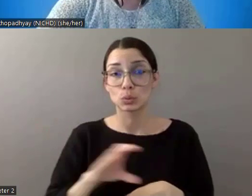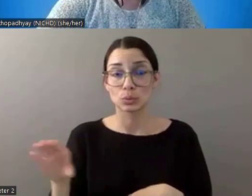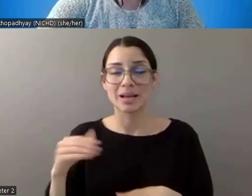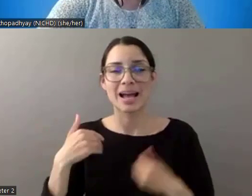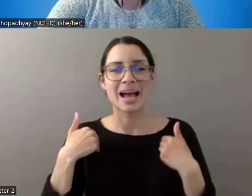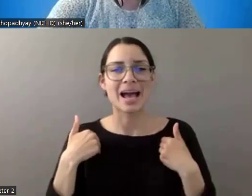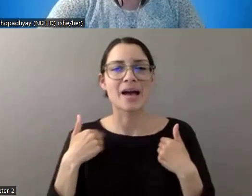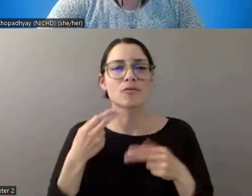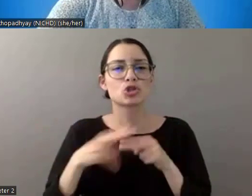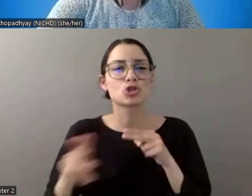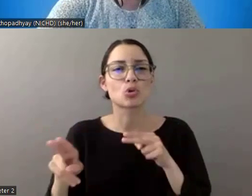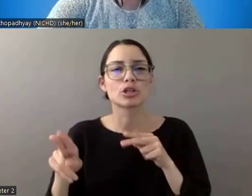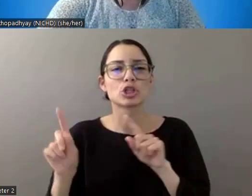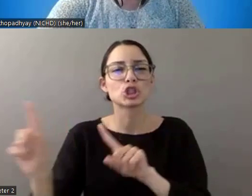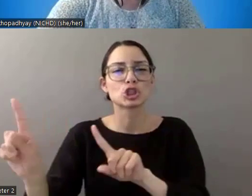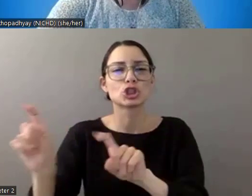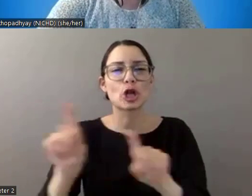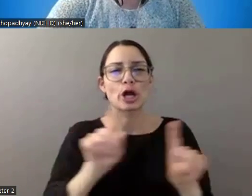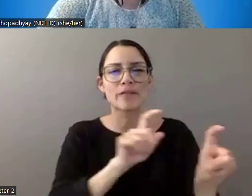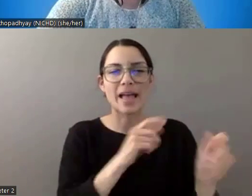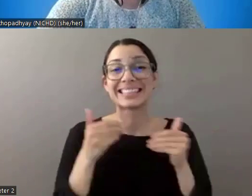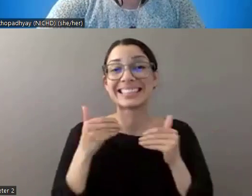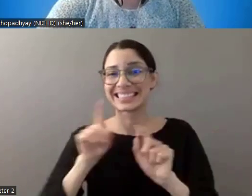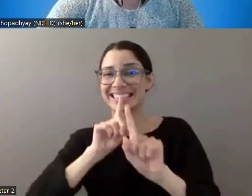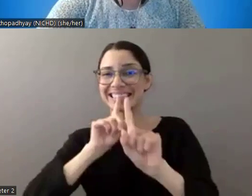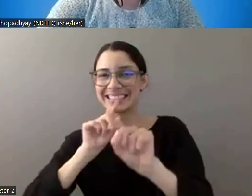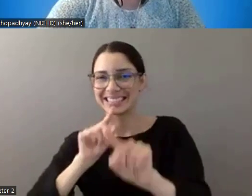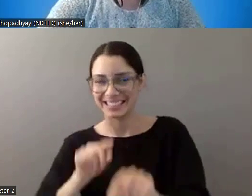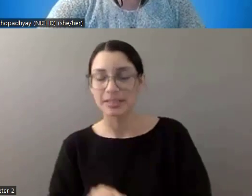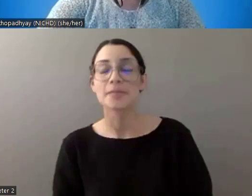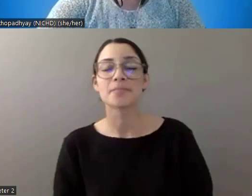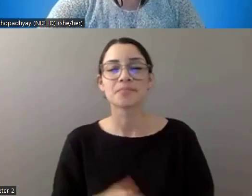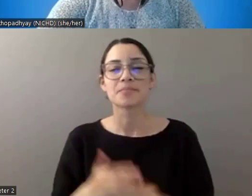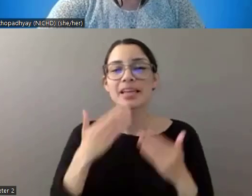And once again, thanks again, and have a great day.